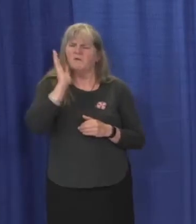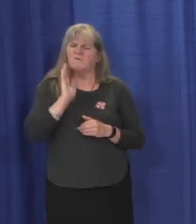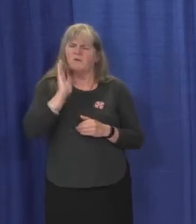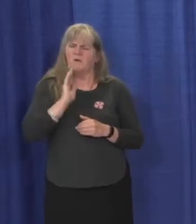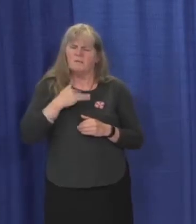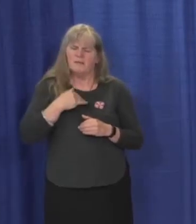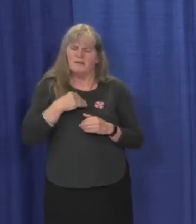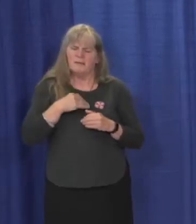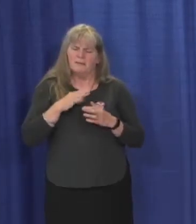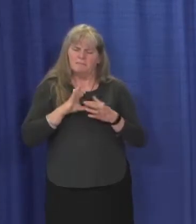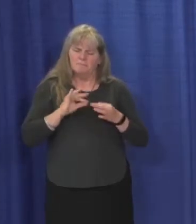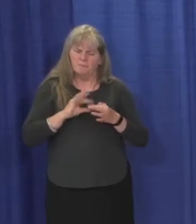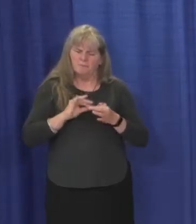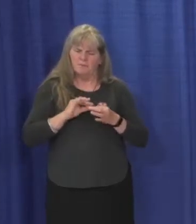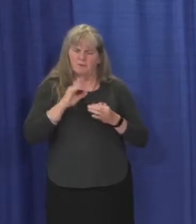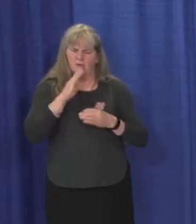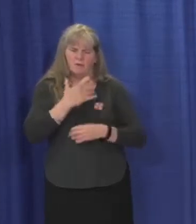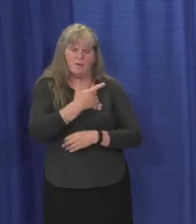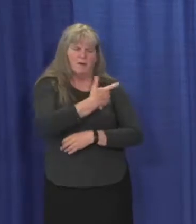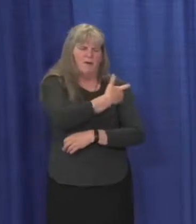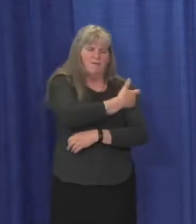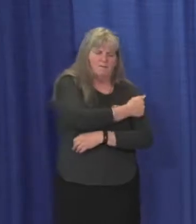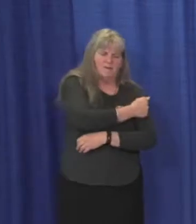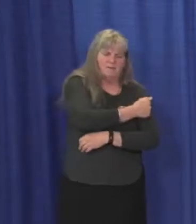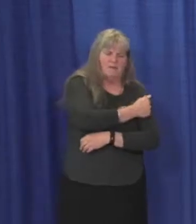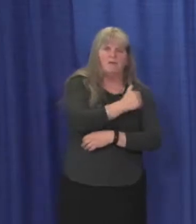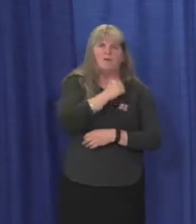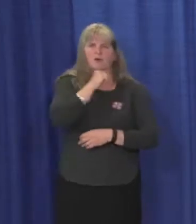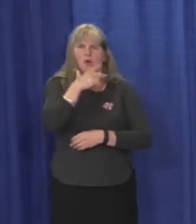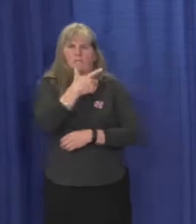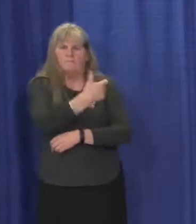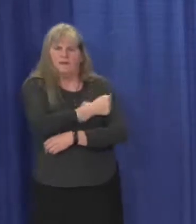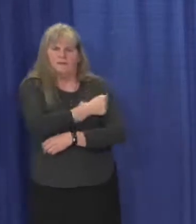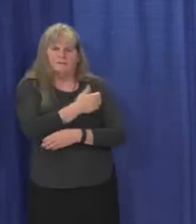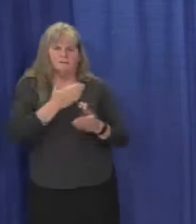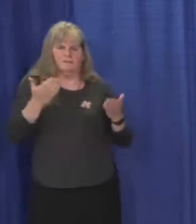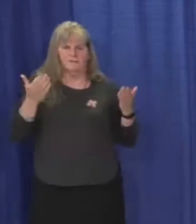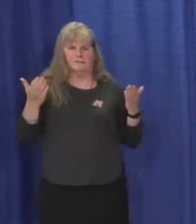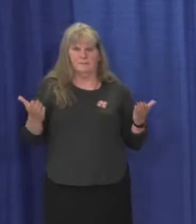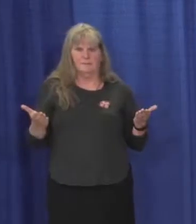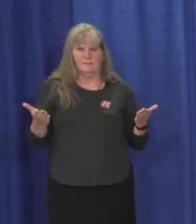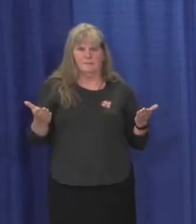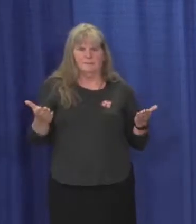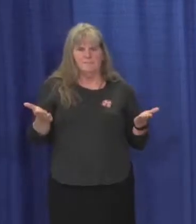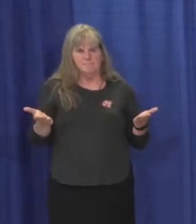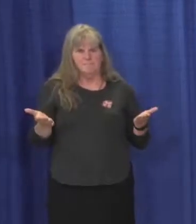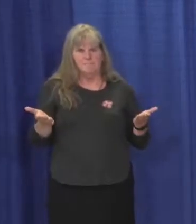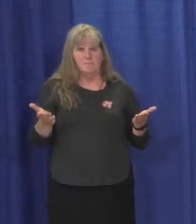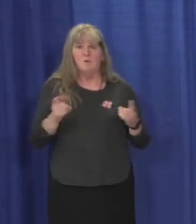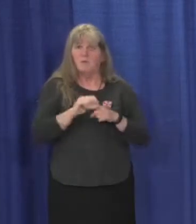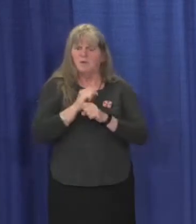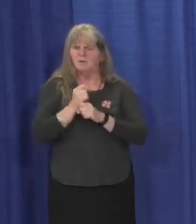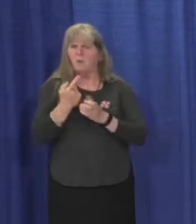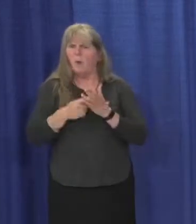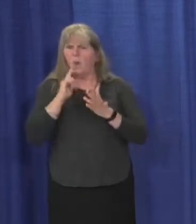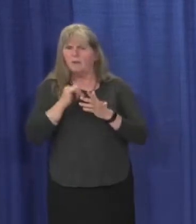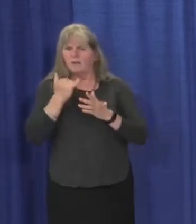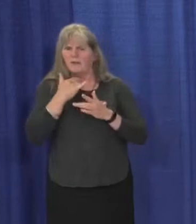and you have heard me talk quite a bit about the difference between vaccinated and unvaccinated people but also in